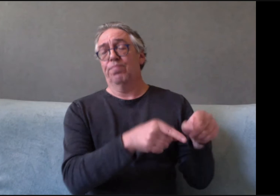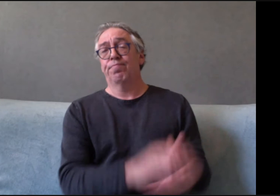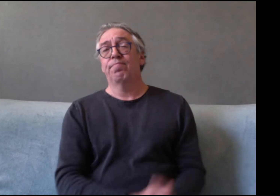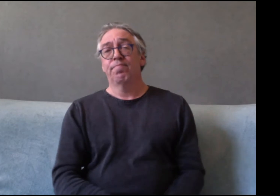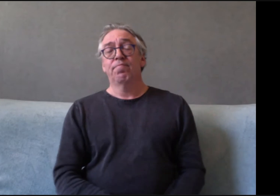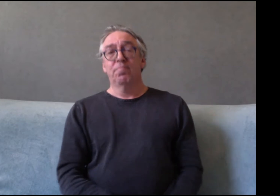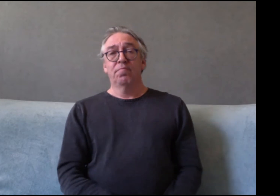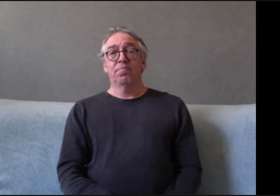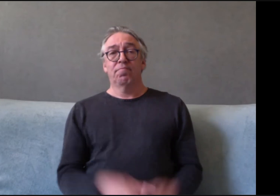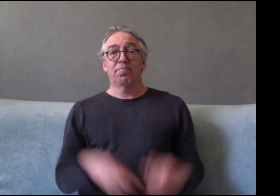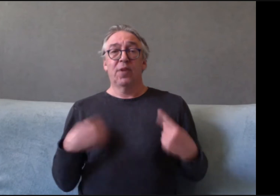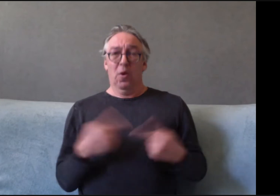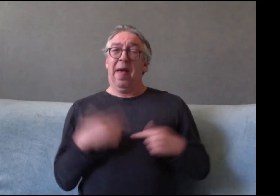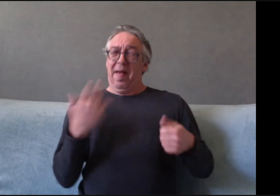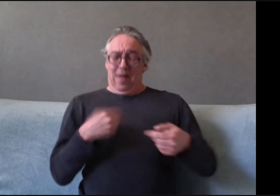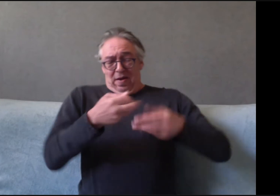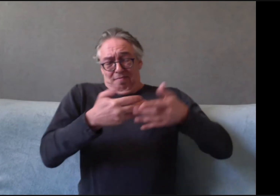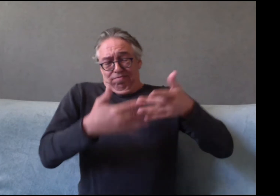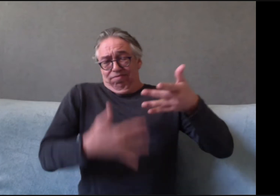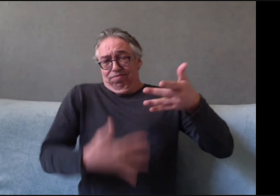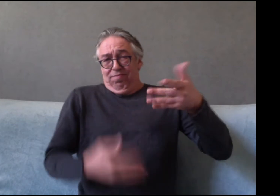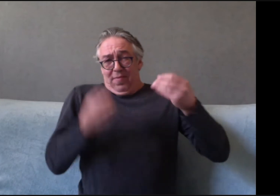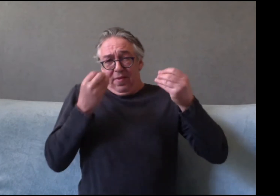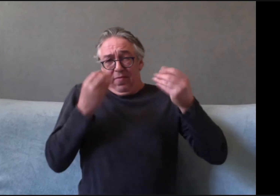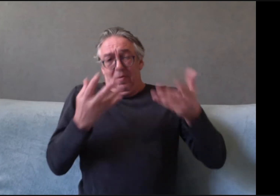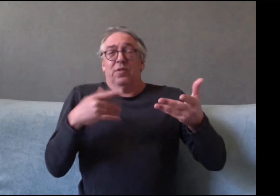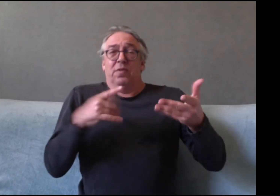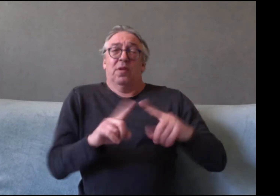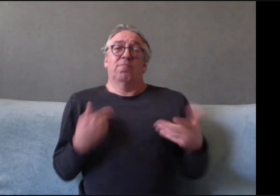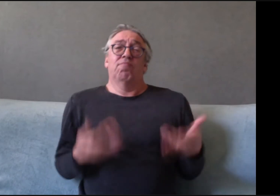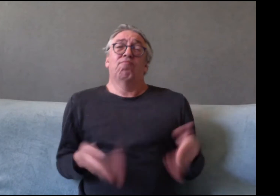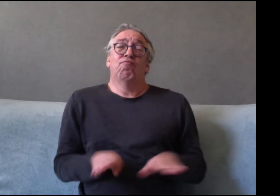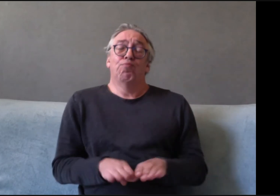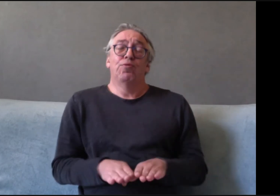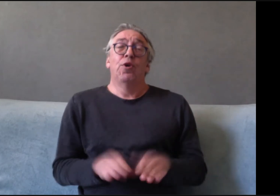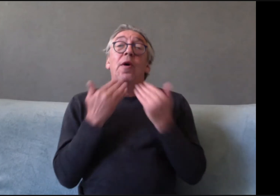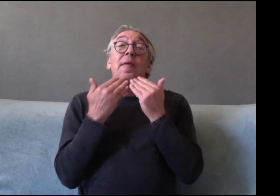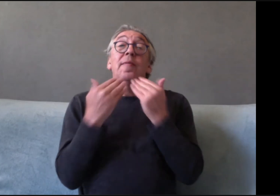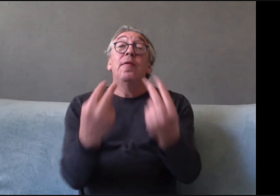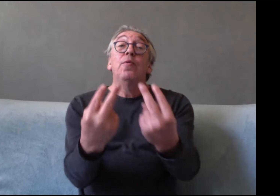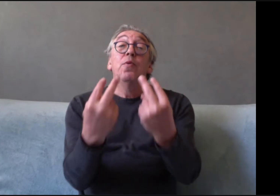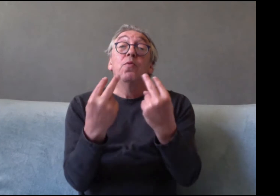Thank you for your attention. And I'll give the floor to Giampiero if I can.